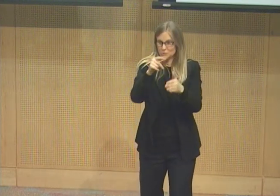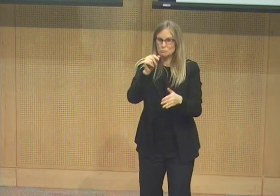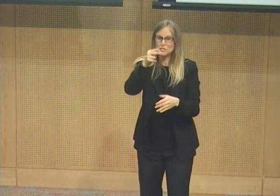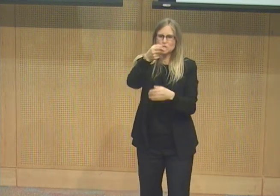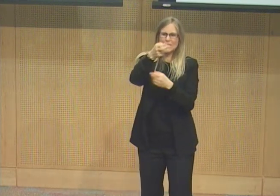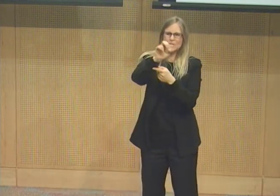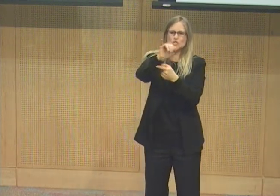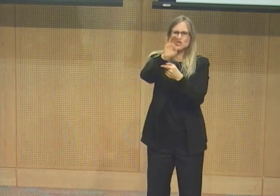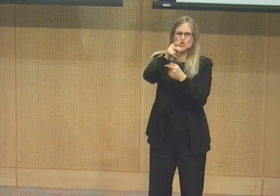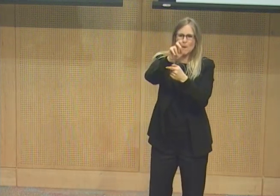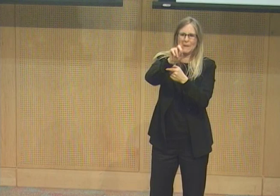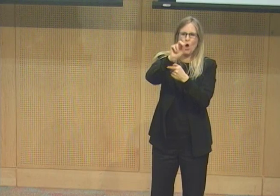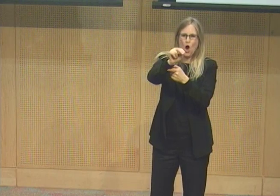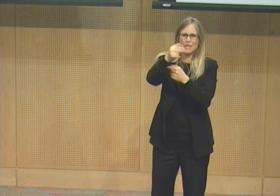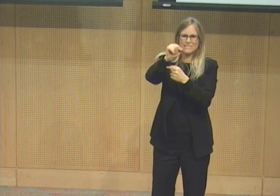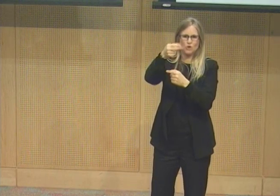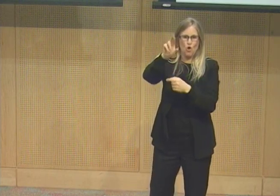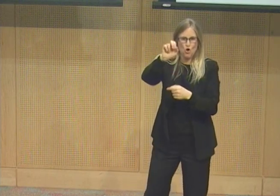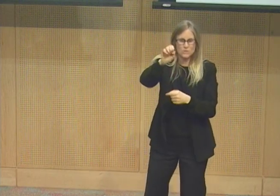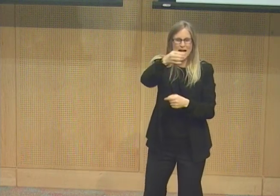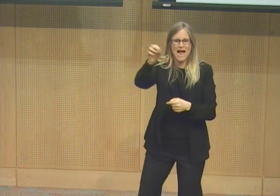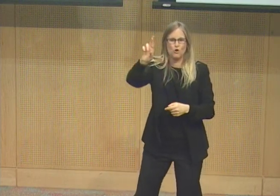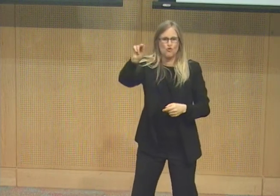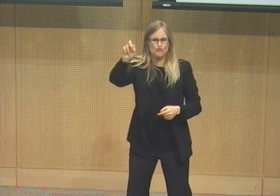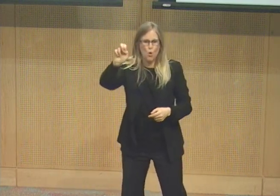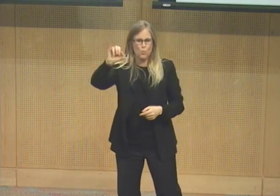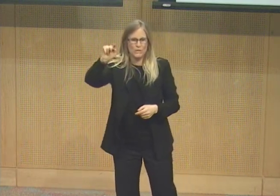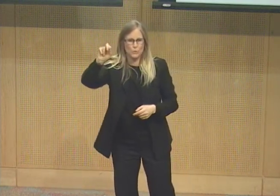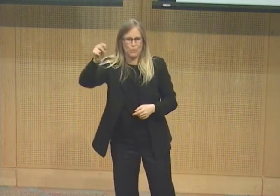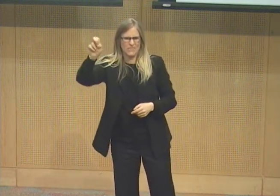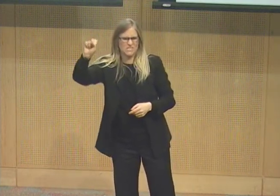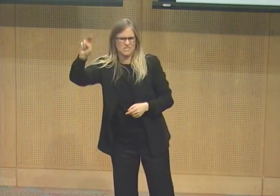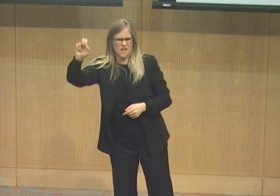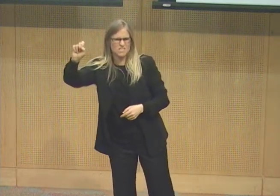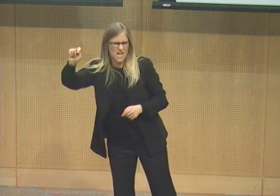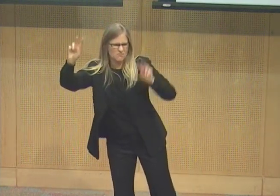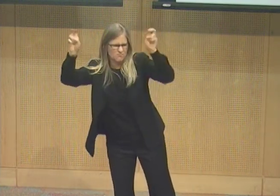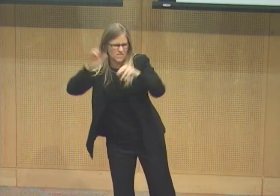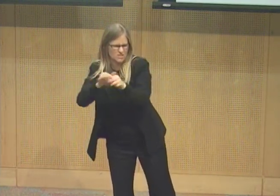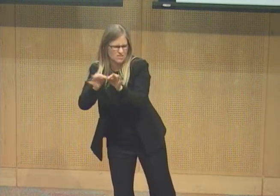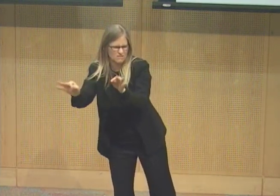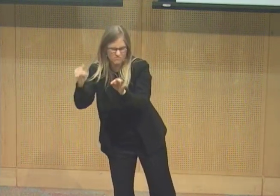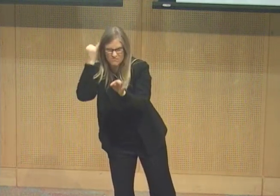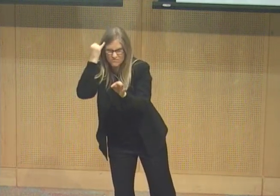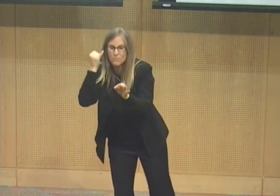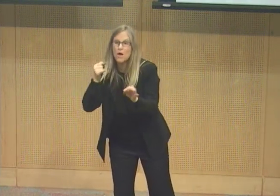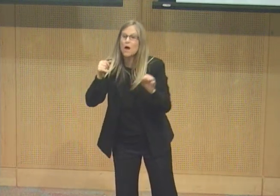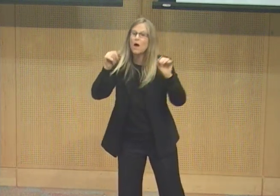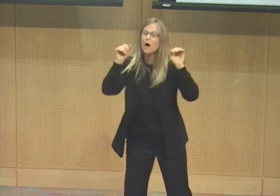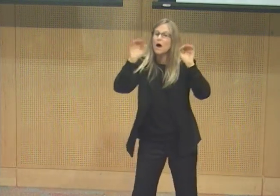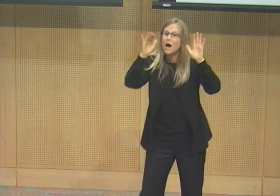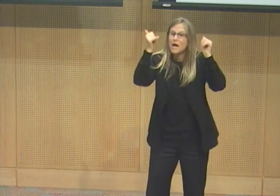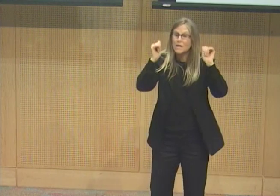"He rode his horse into the sunset--" "He jumped on his horse and rode into the sunset." That's the sentence.